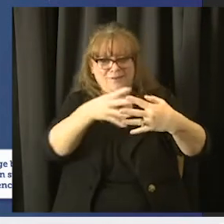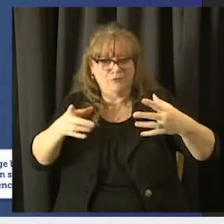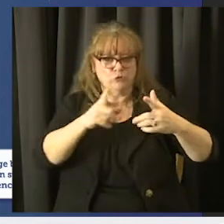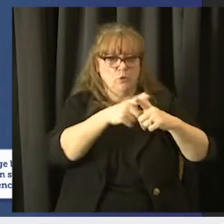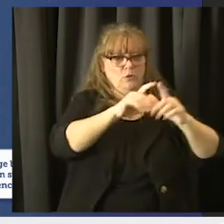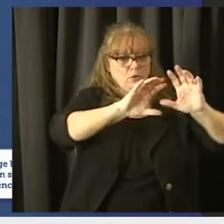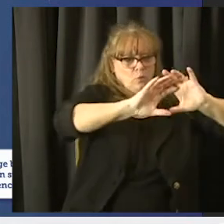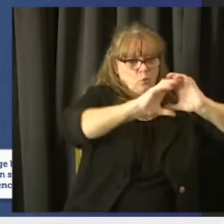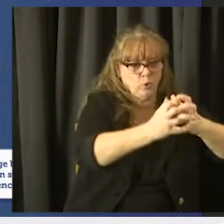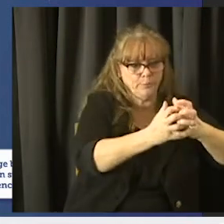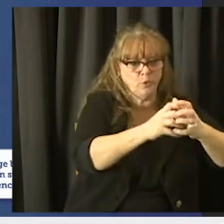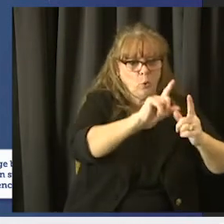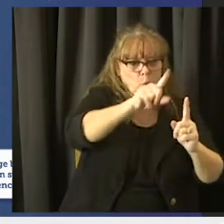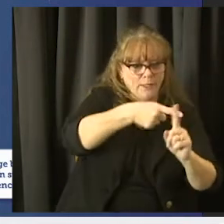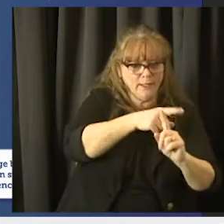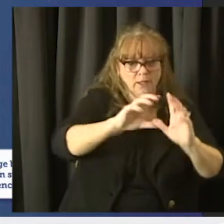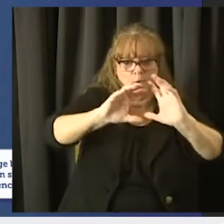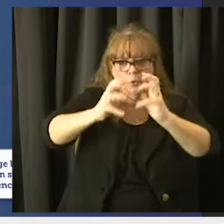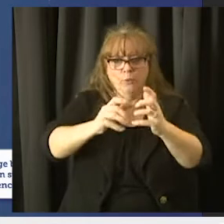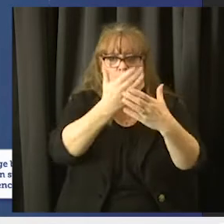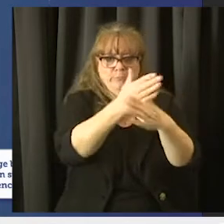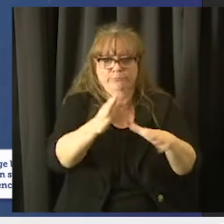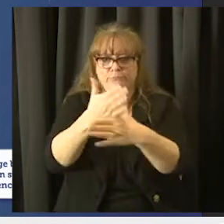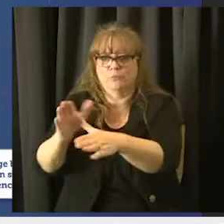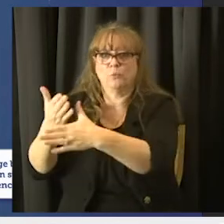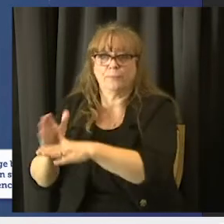uh in many parts of our state and then and then as i said some are finishing up one and